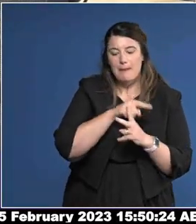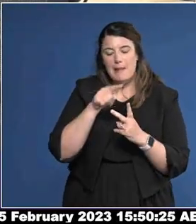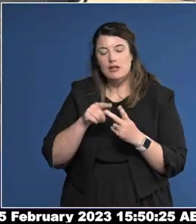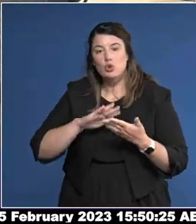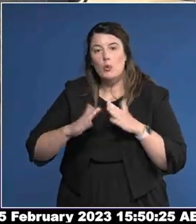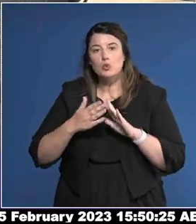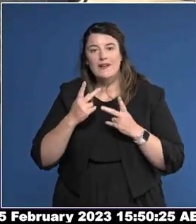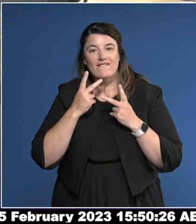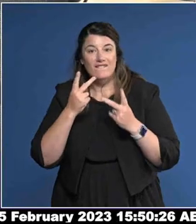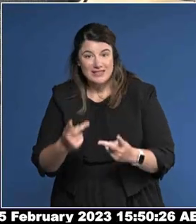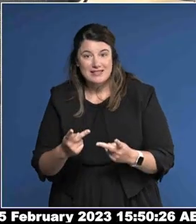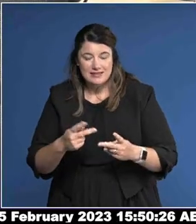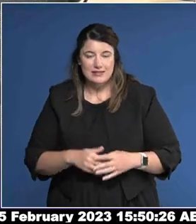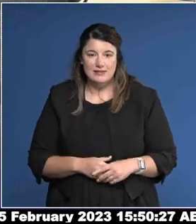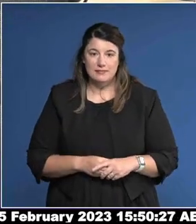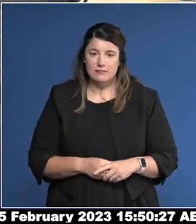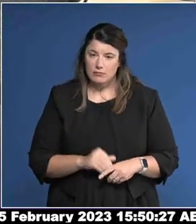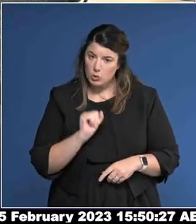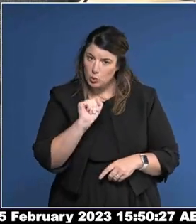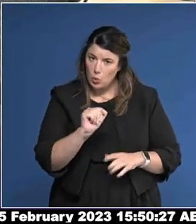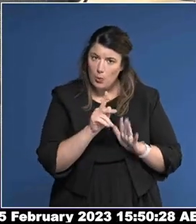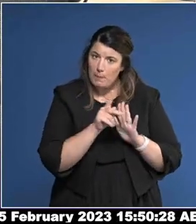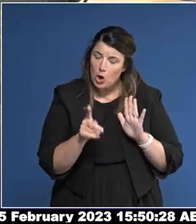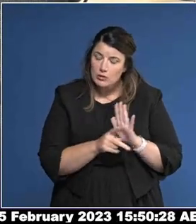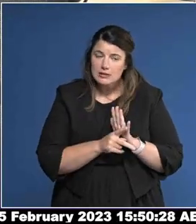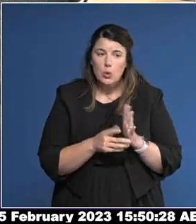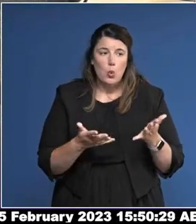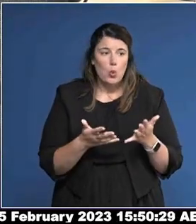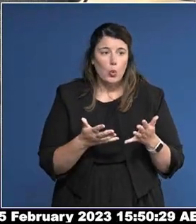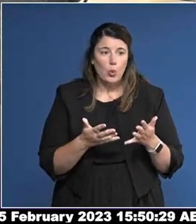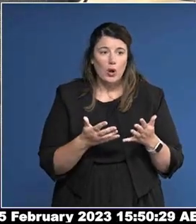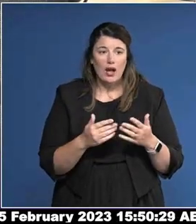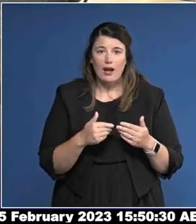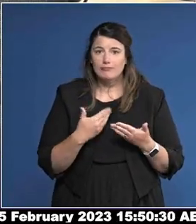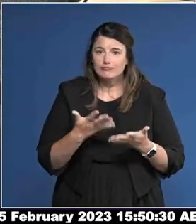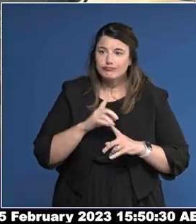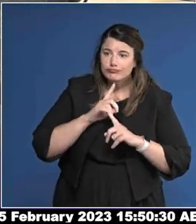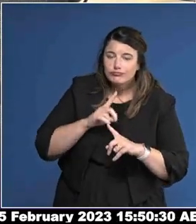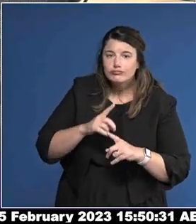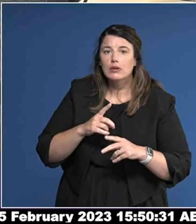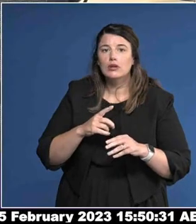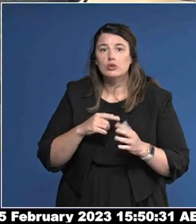Does NDS have a policy or does it provide best practice guidance to its members on how